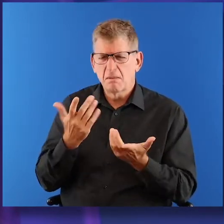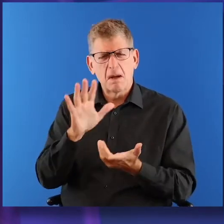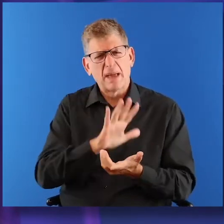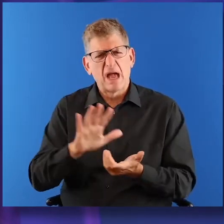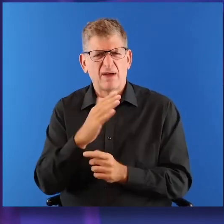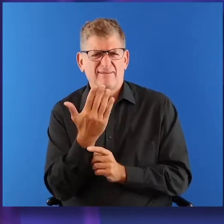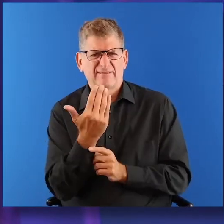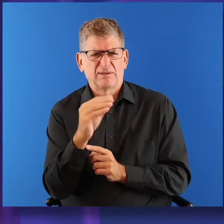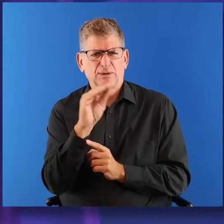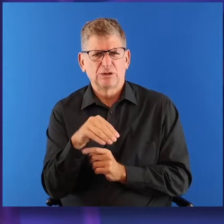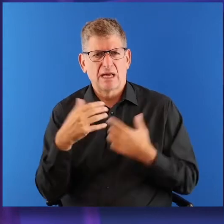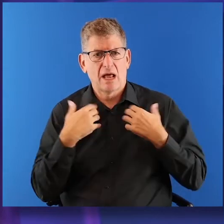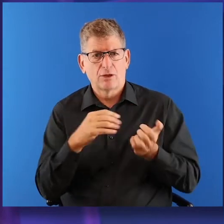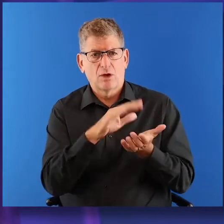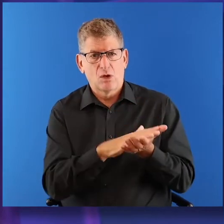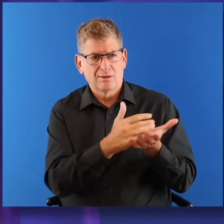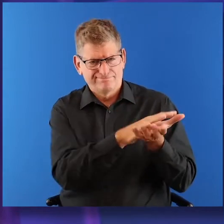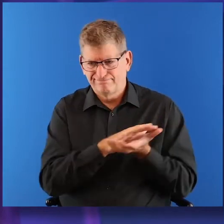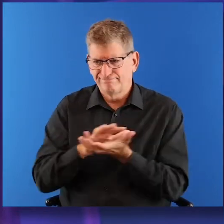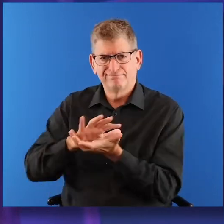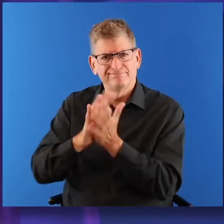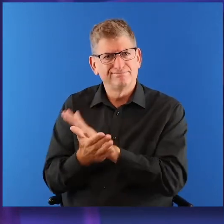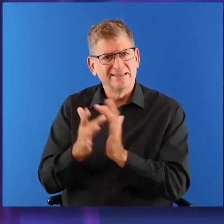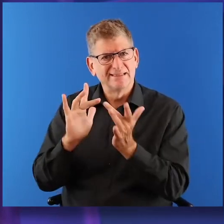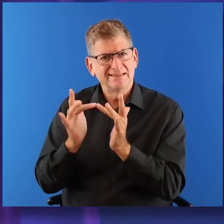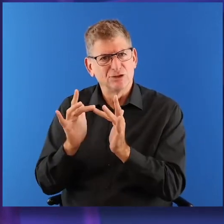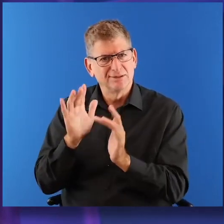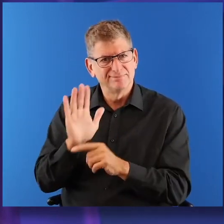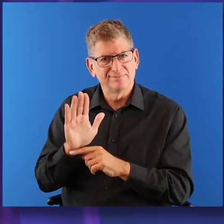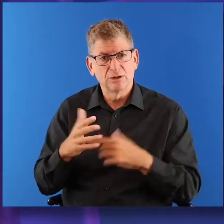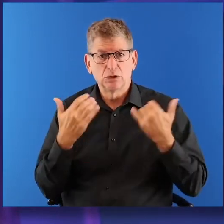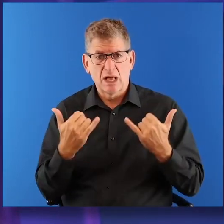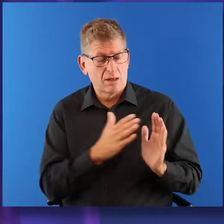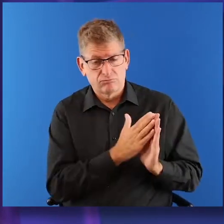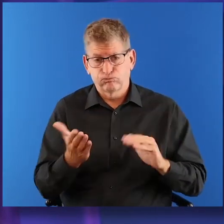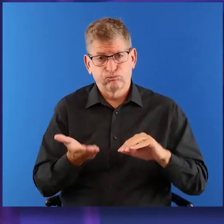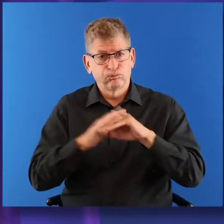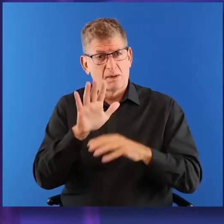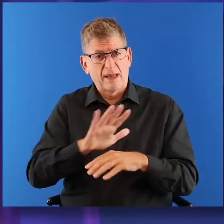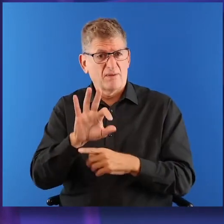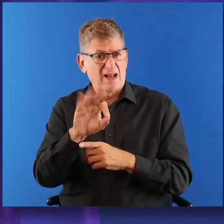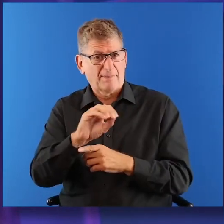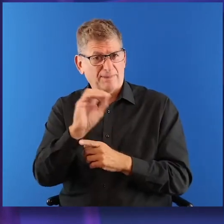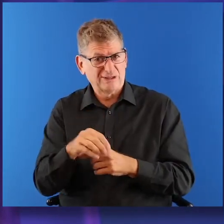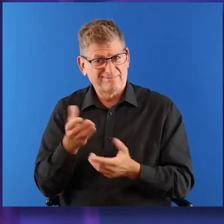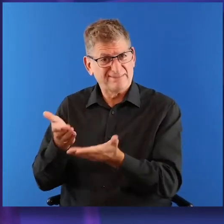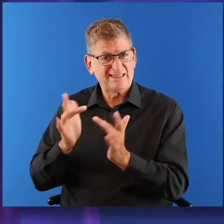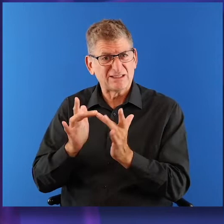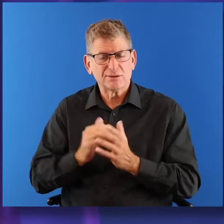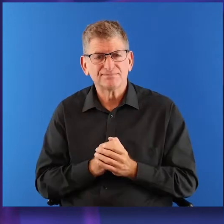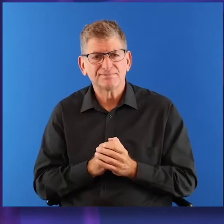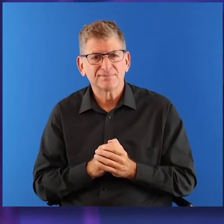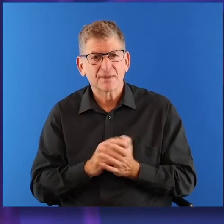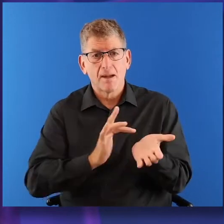but today it's upwards of 90 percent. Medical devices have gone digital both in the hospital and at home.